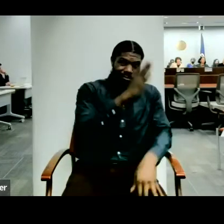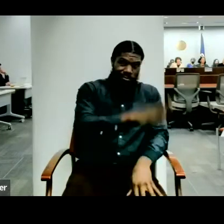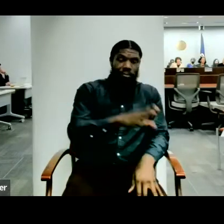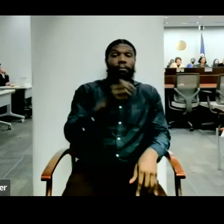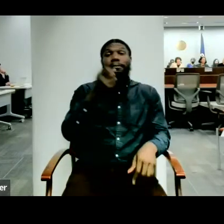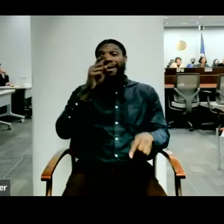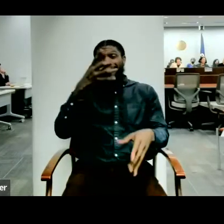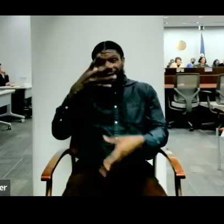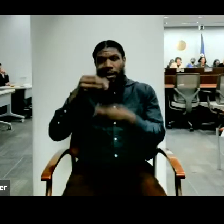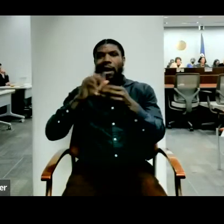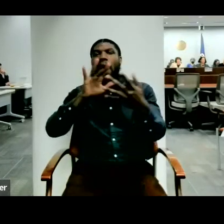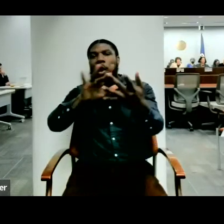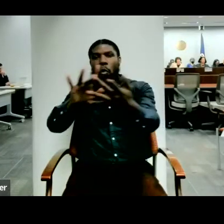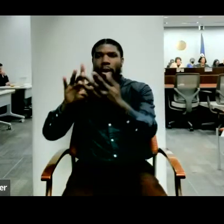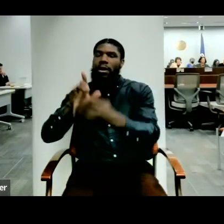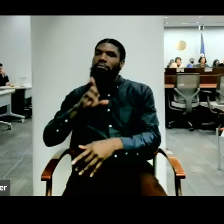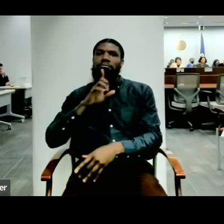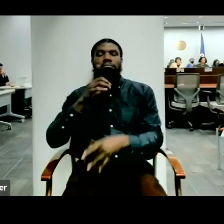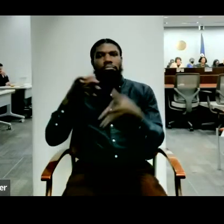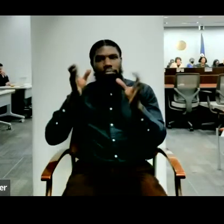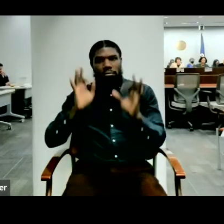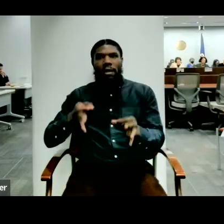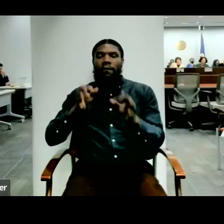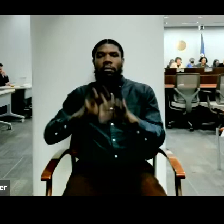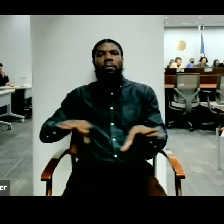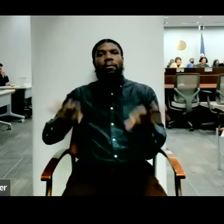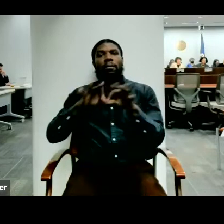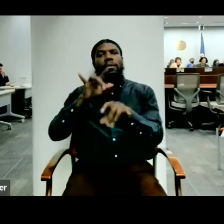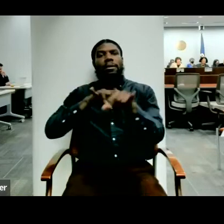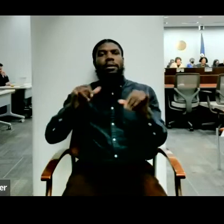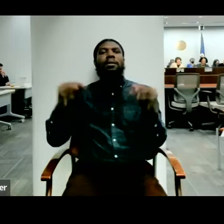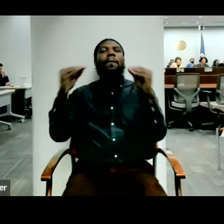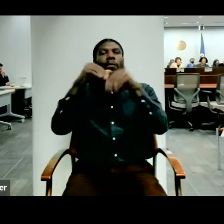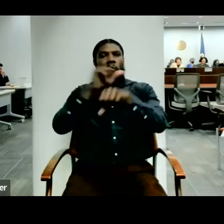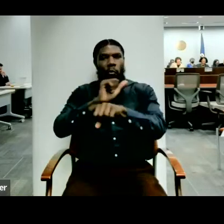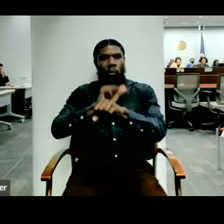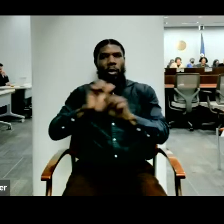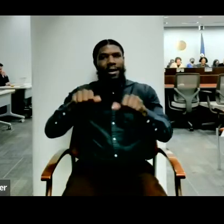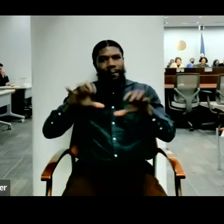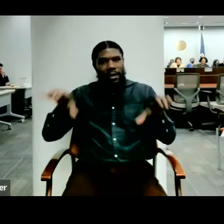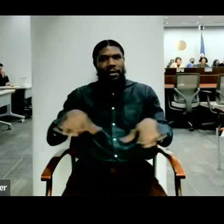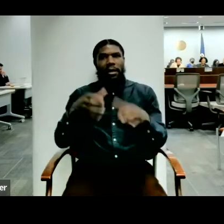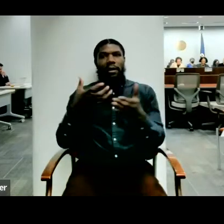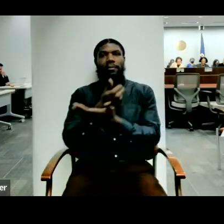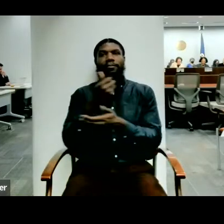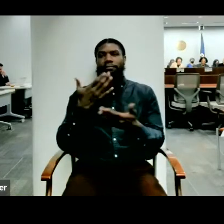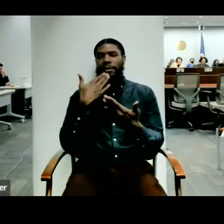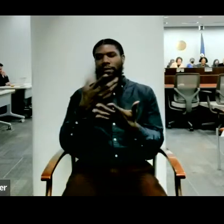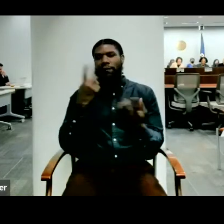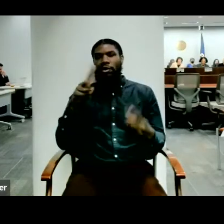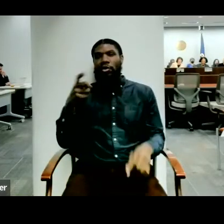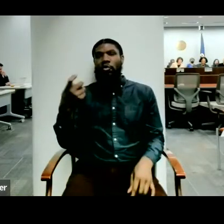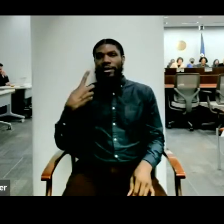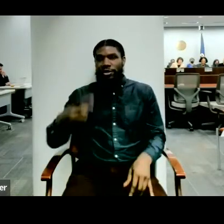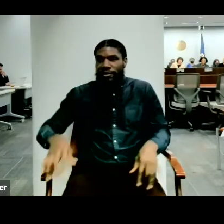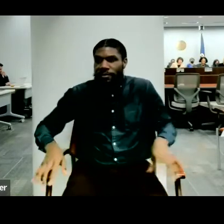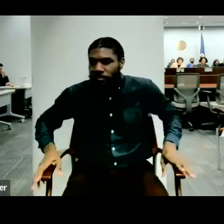which I think is really important, but I think there is also forward work than helpful.